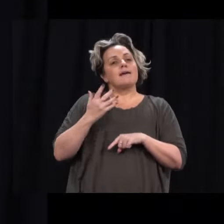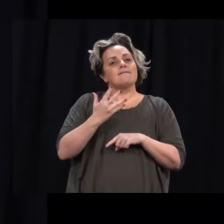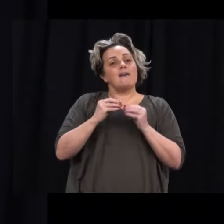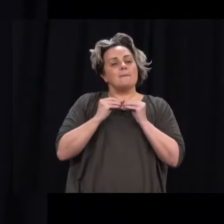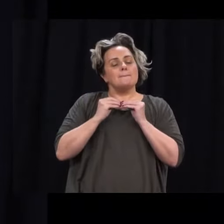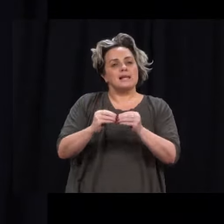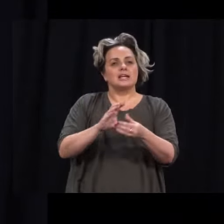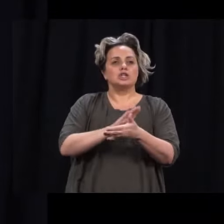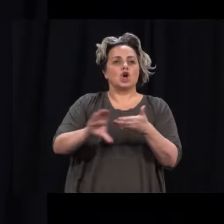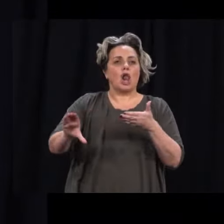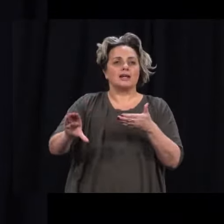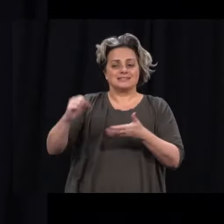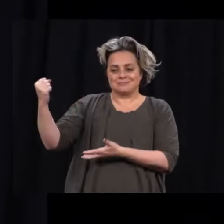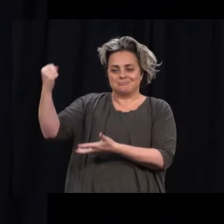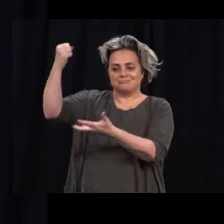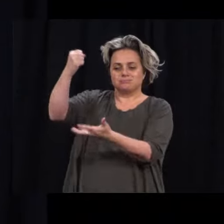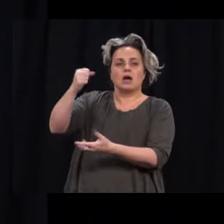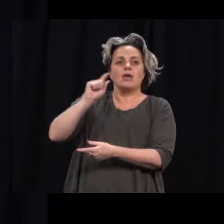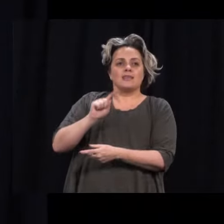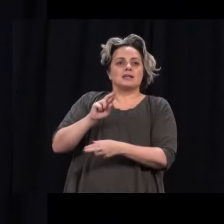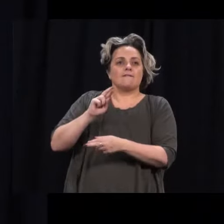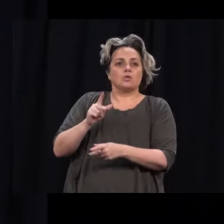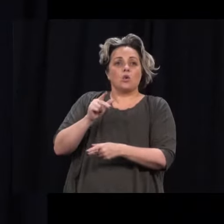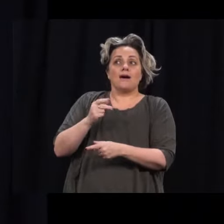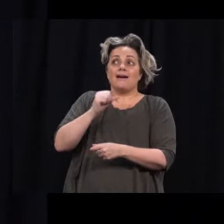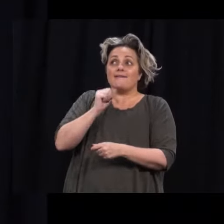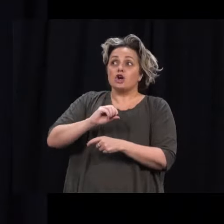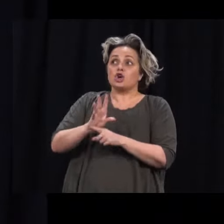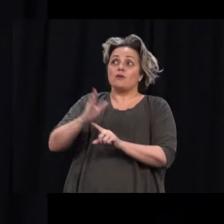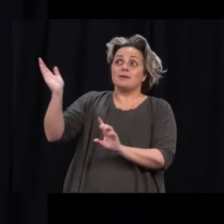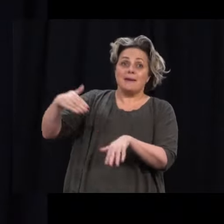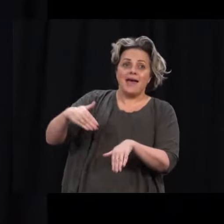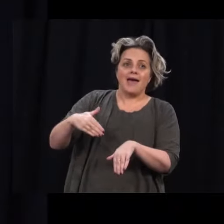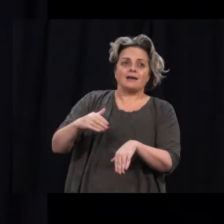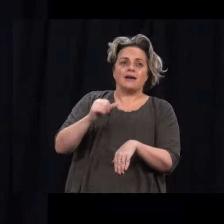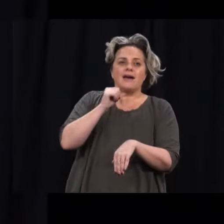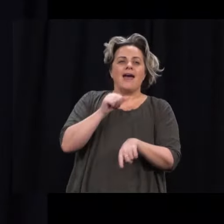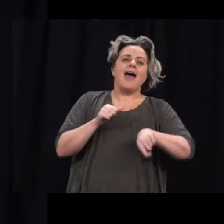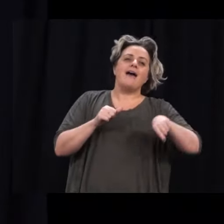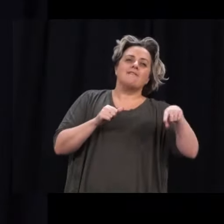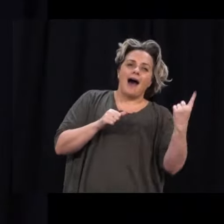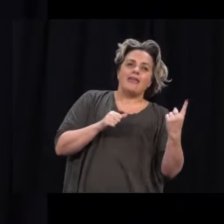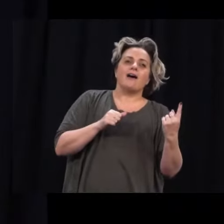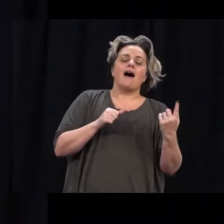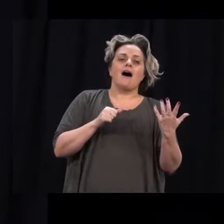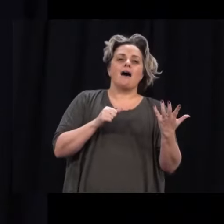are not at this stage applying for that. But I want to stress,